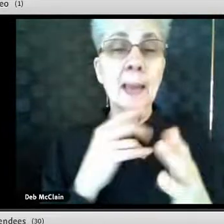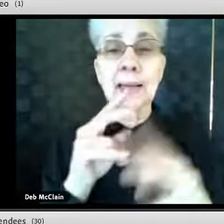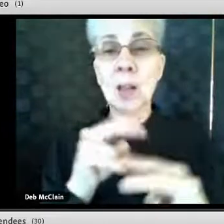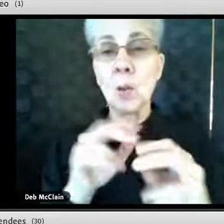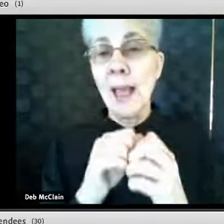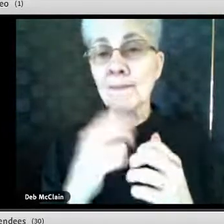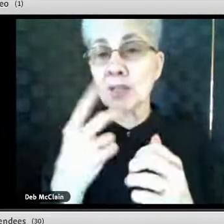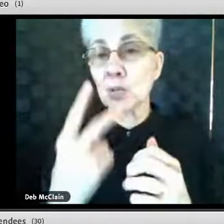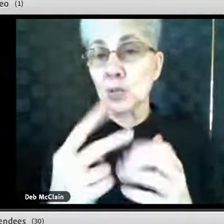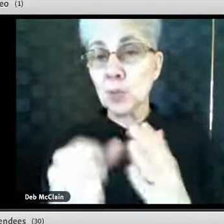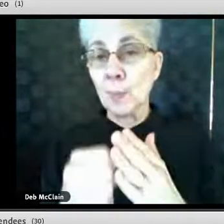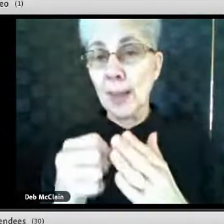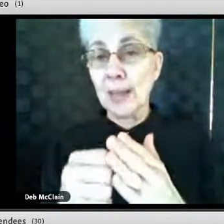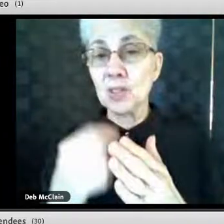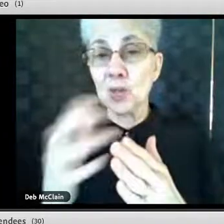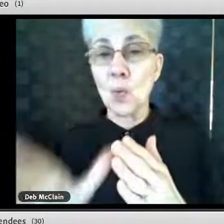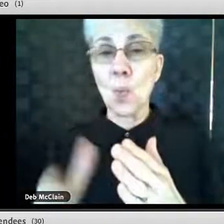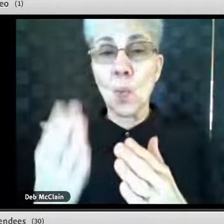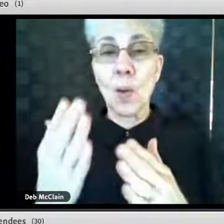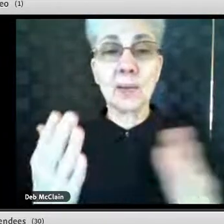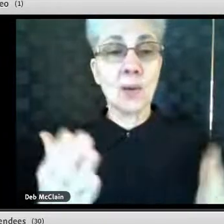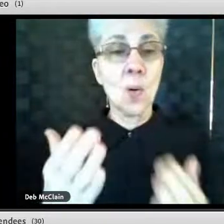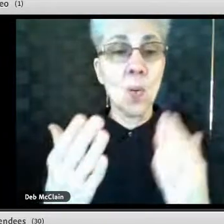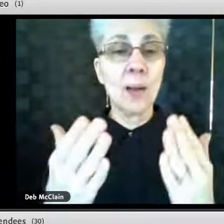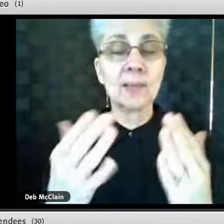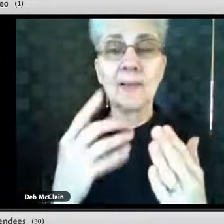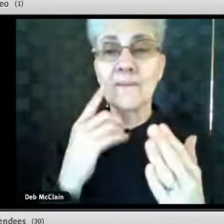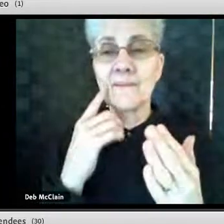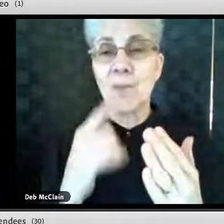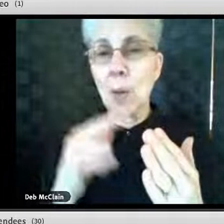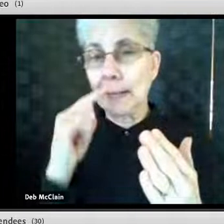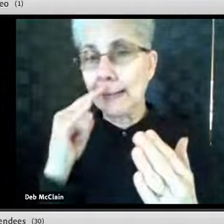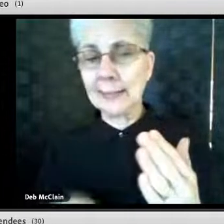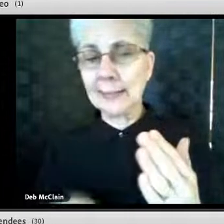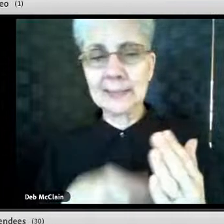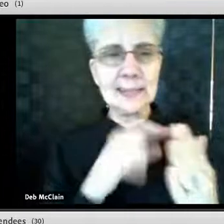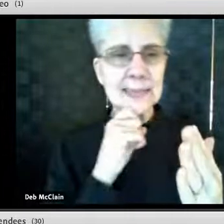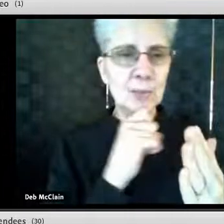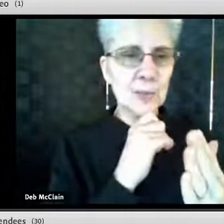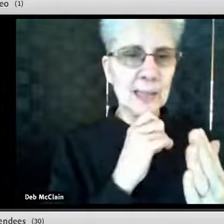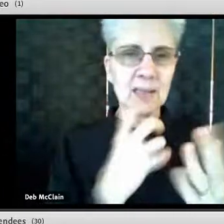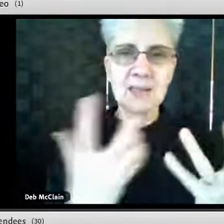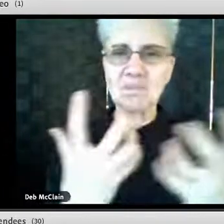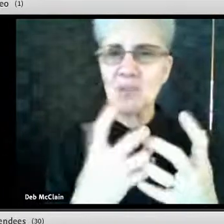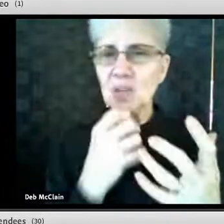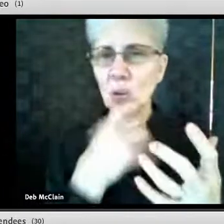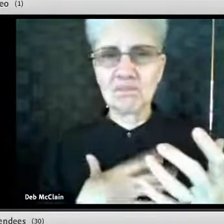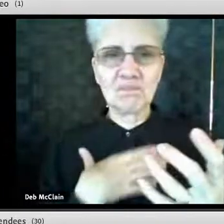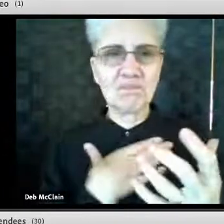Maybe I need to look at having two pages on Facebook because the audiences don't want to get together.